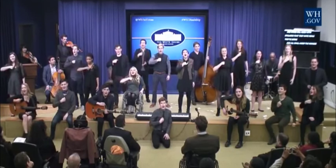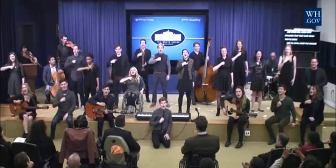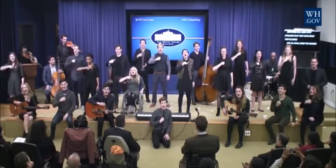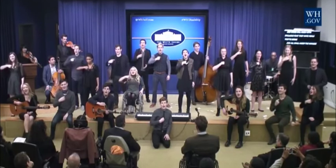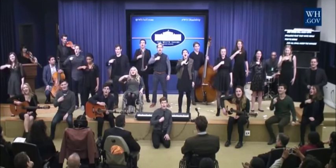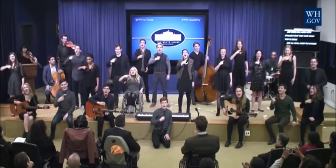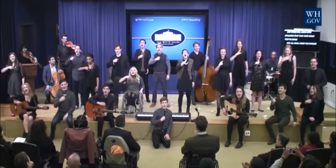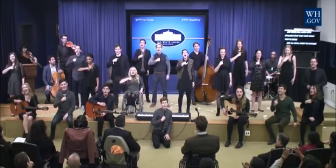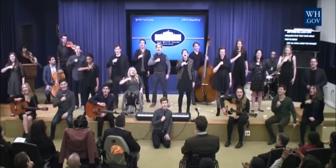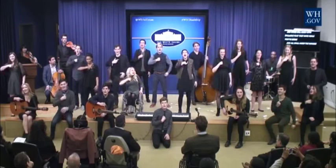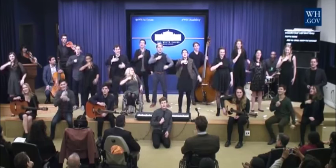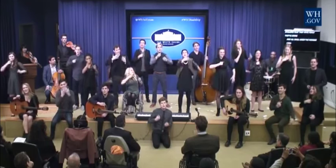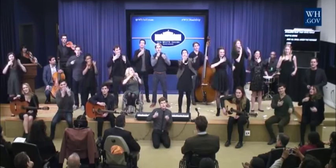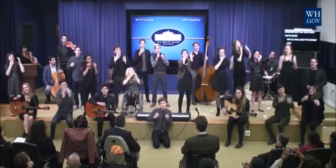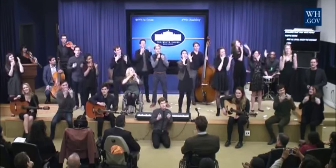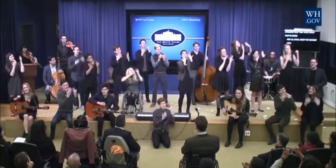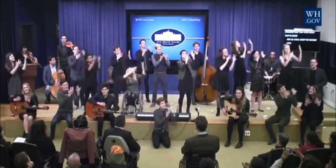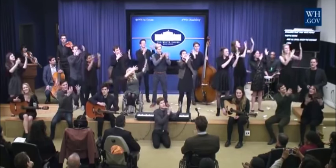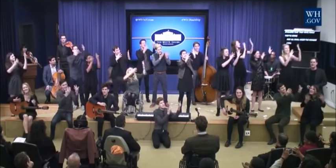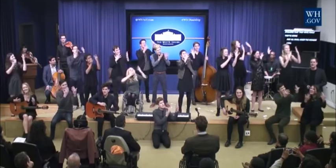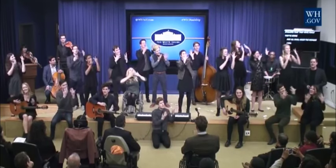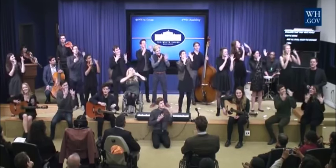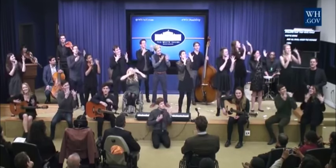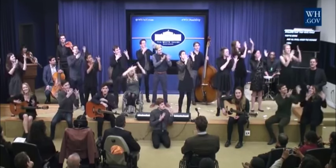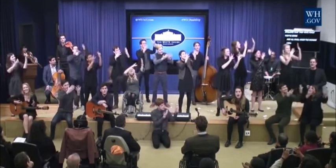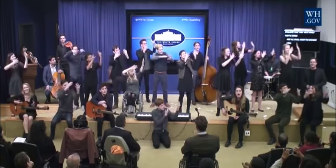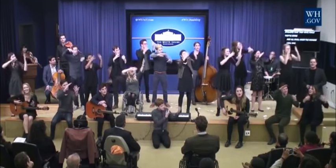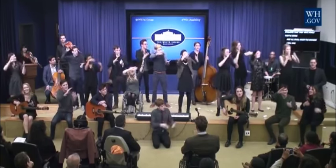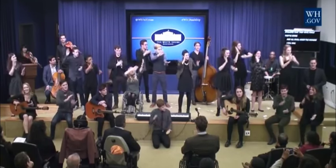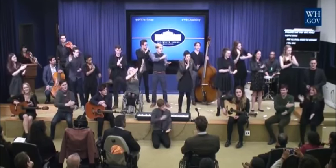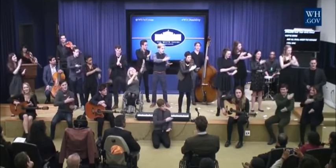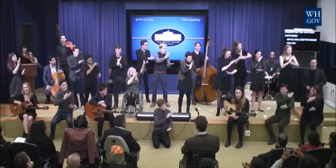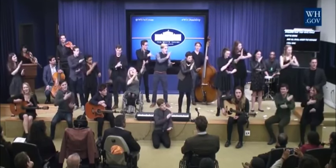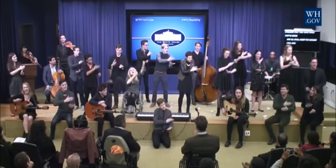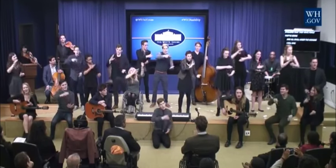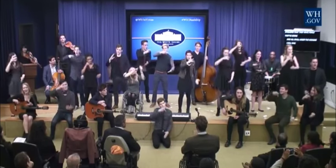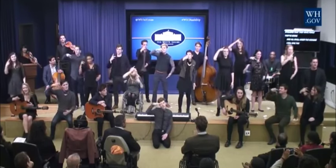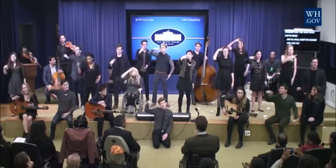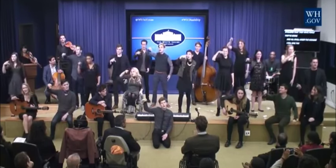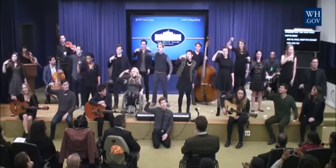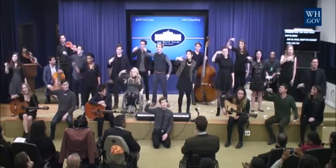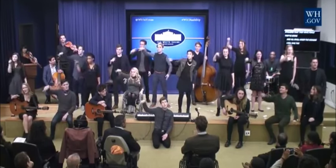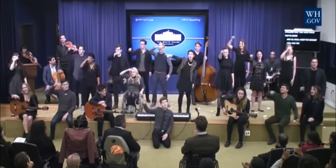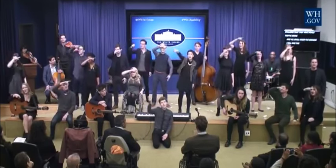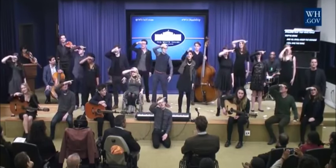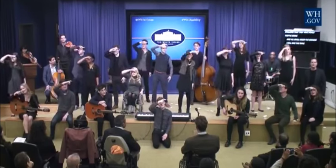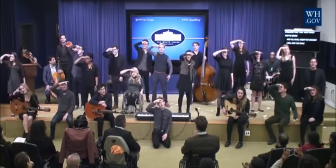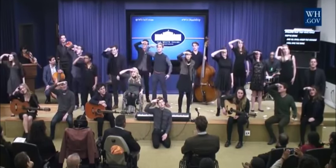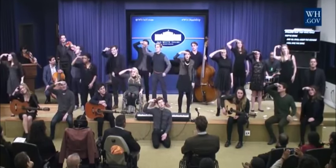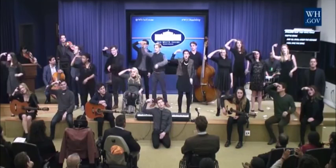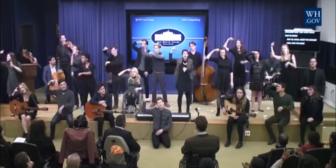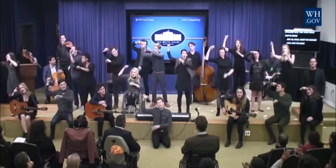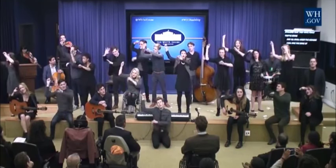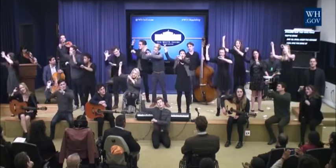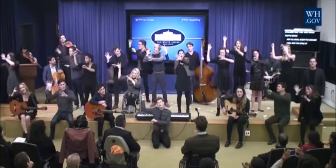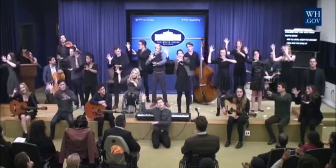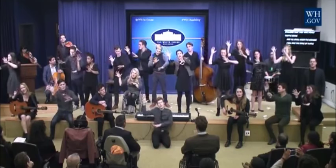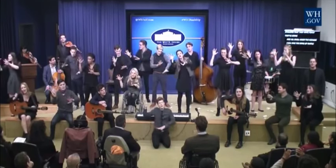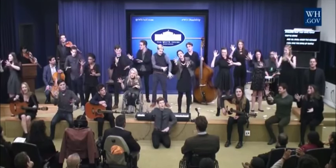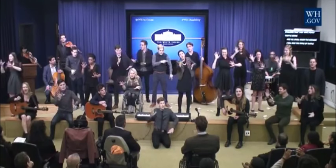I will sing the song of purple summer